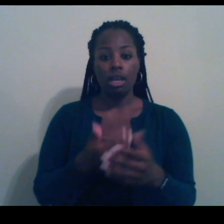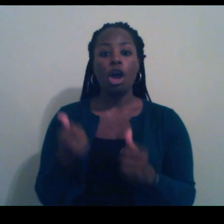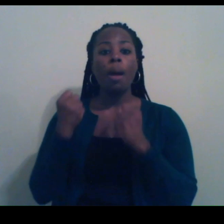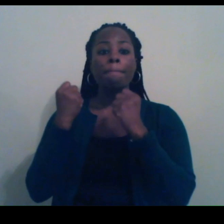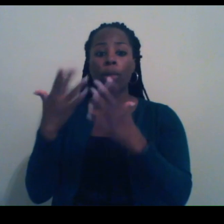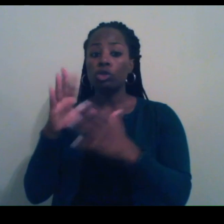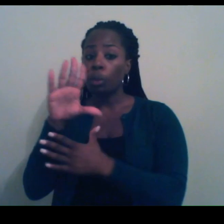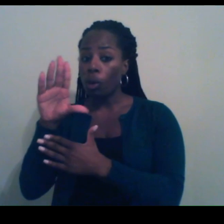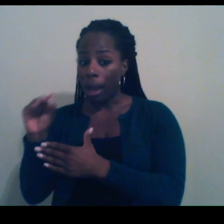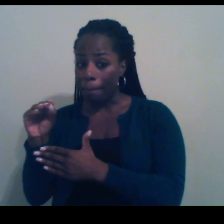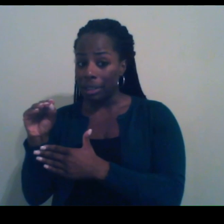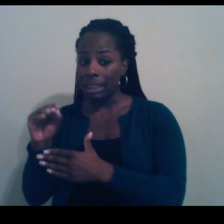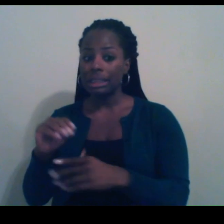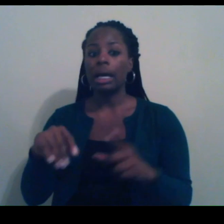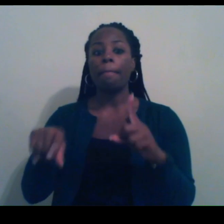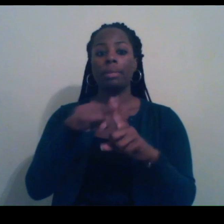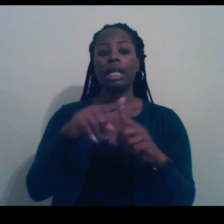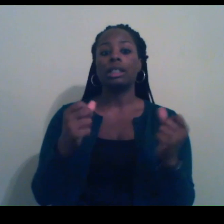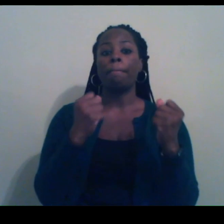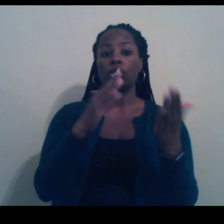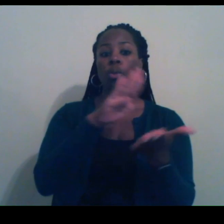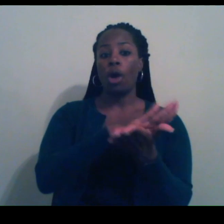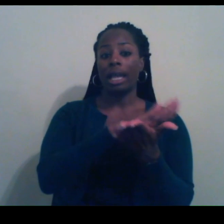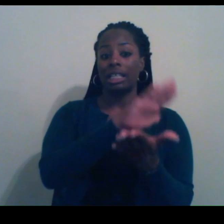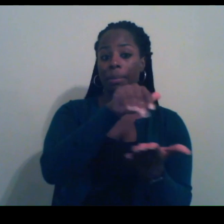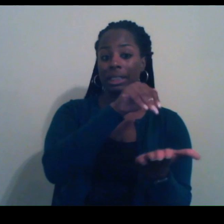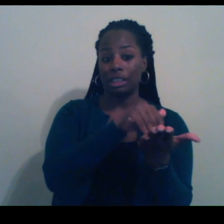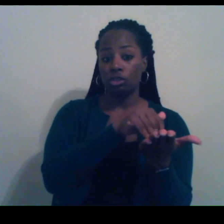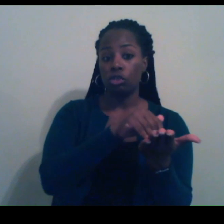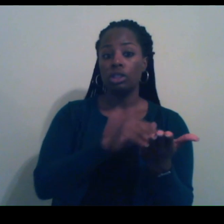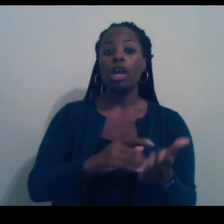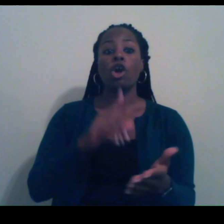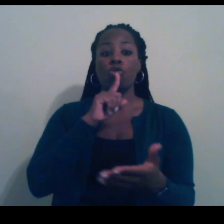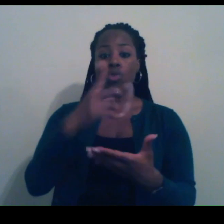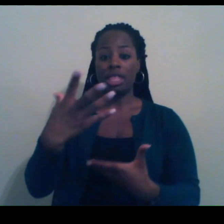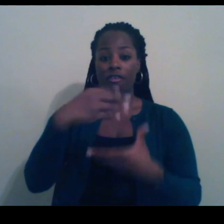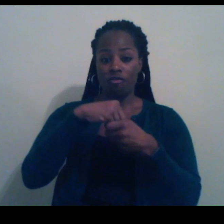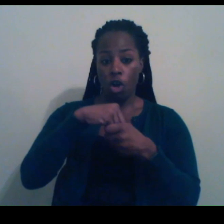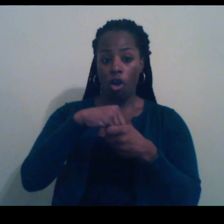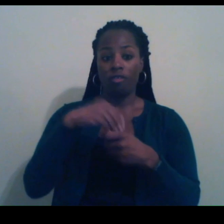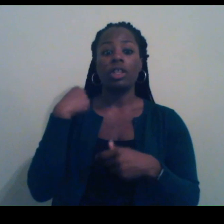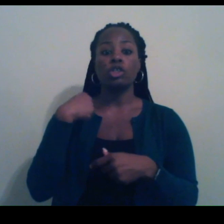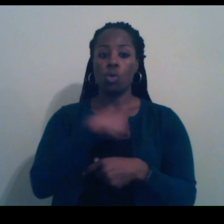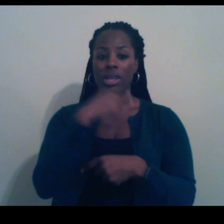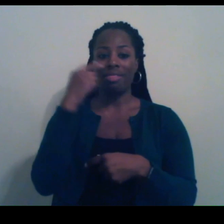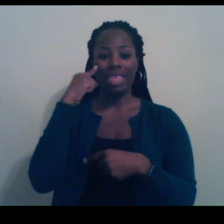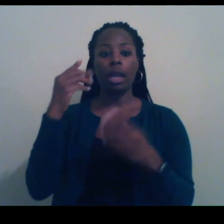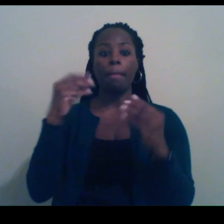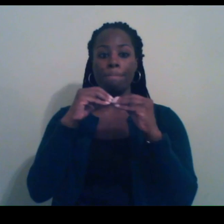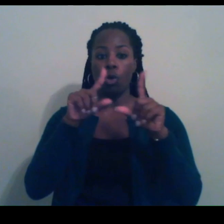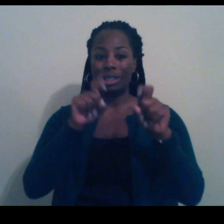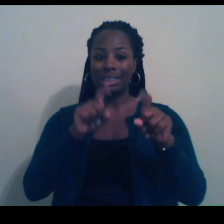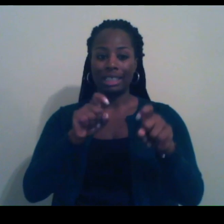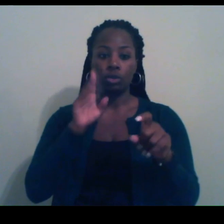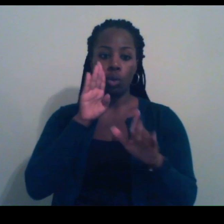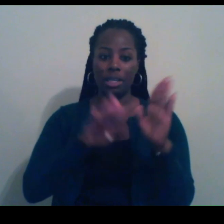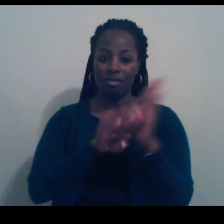and we expect to have a substantial increase in the number of tests this week next week and throughout the month there will be a si-- the estimates we're getting from industry right now